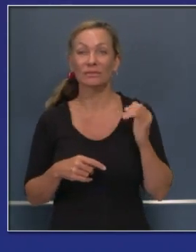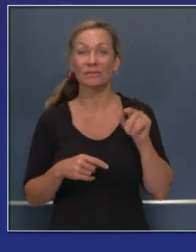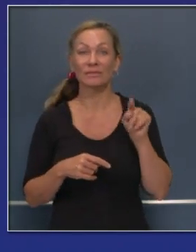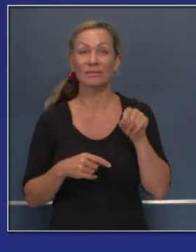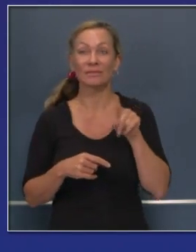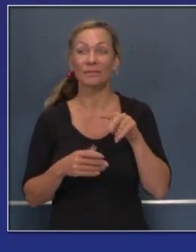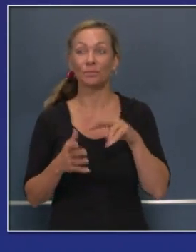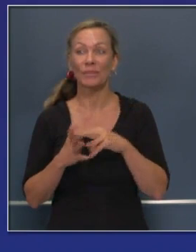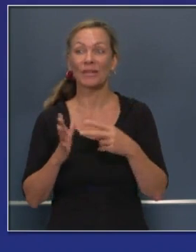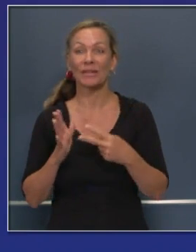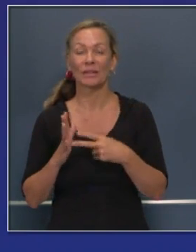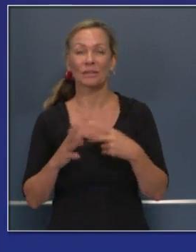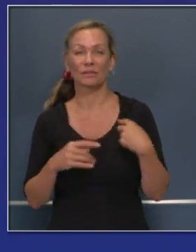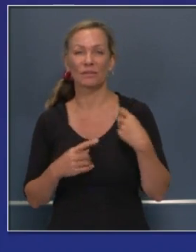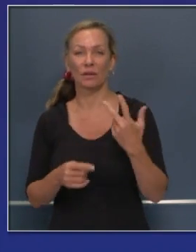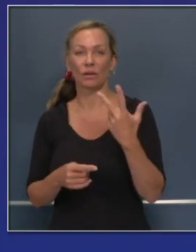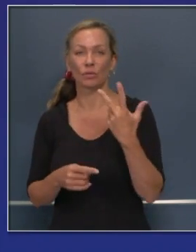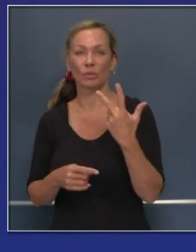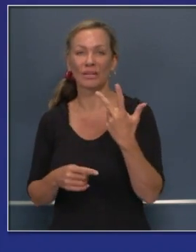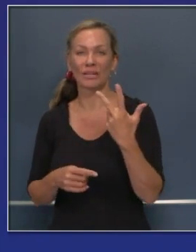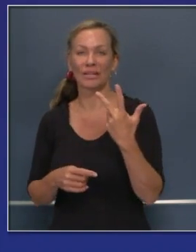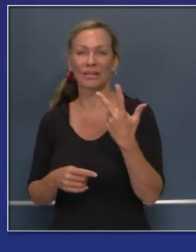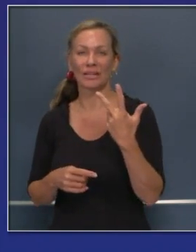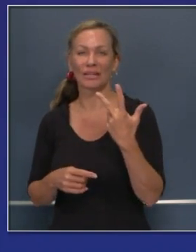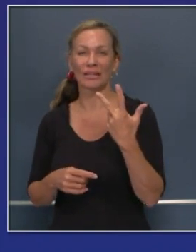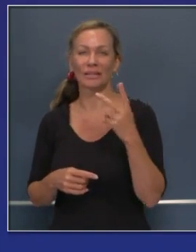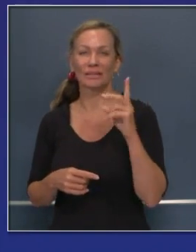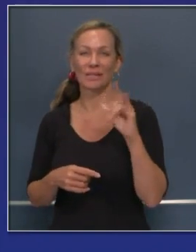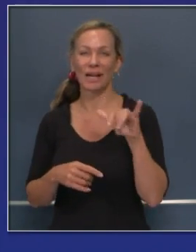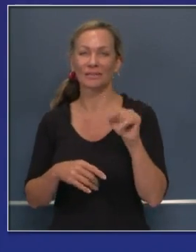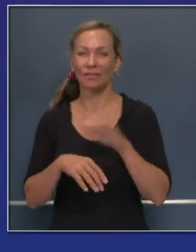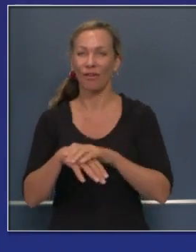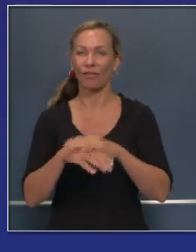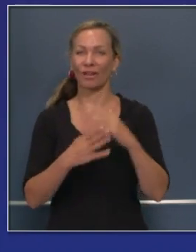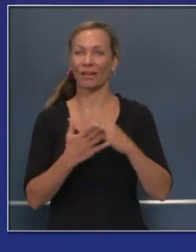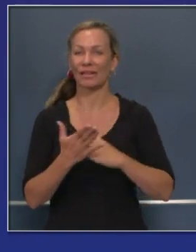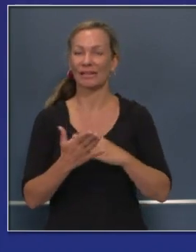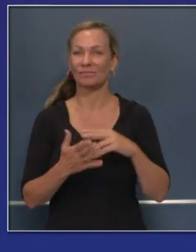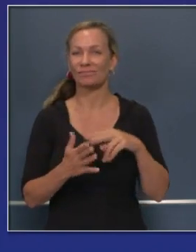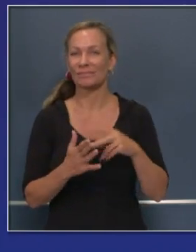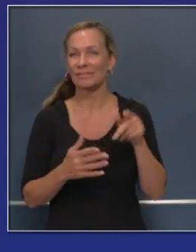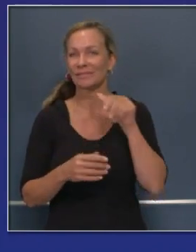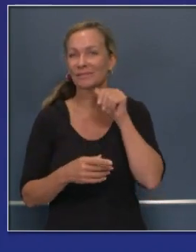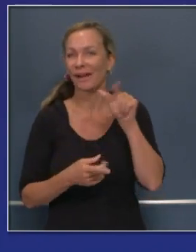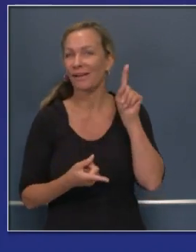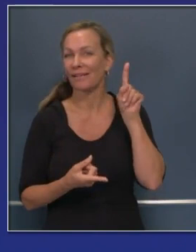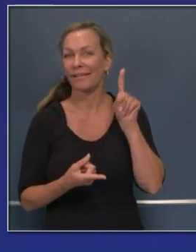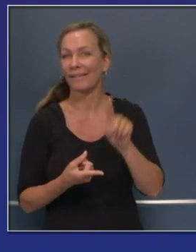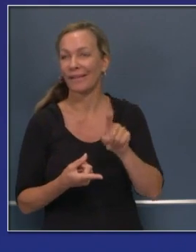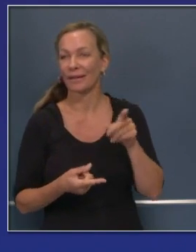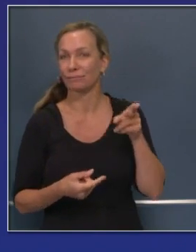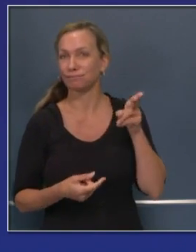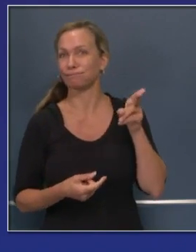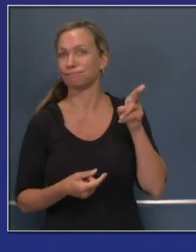YOU SEE THE SLIDES. A FAMILIAR SLIDE. THE NUMBER OF COUNTIES ON THE MONITORING LIST.